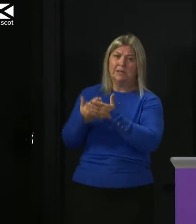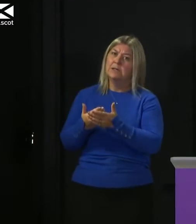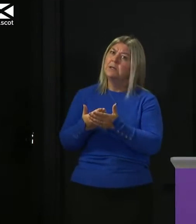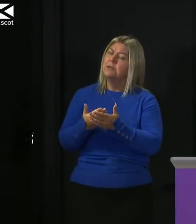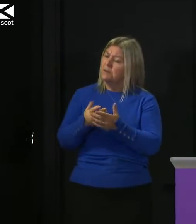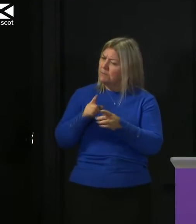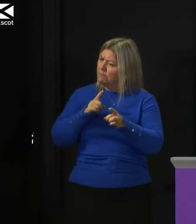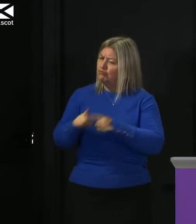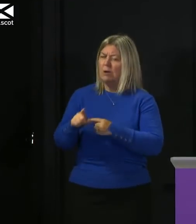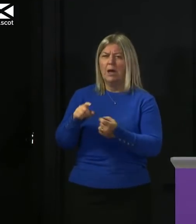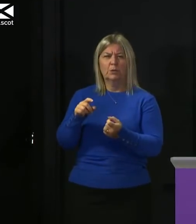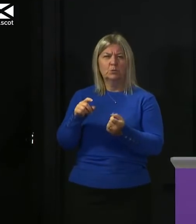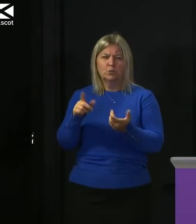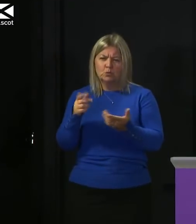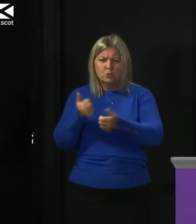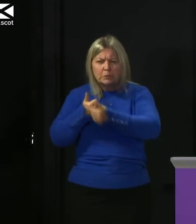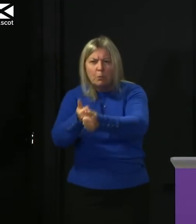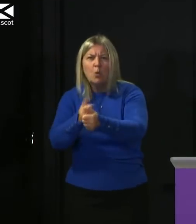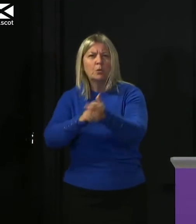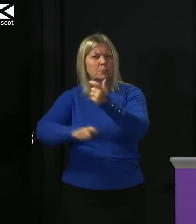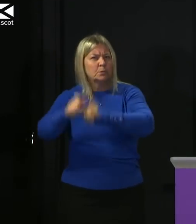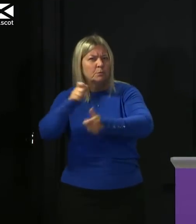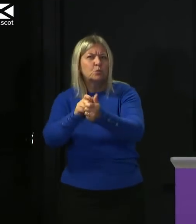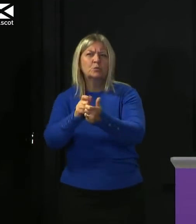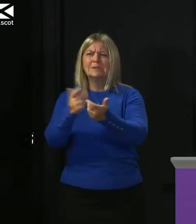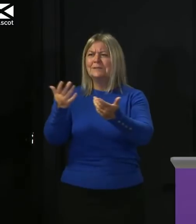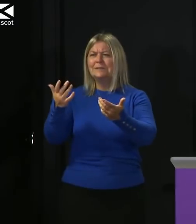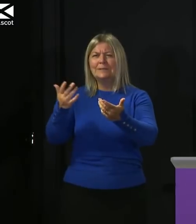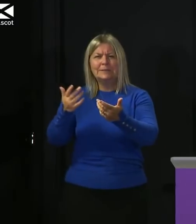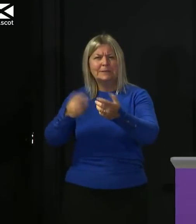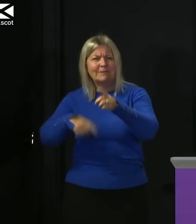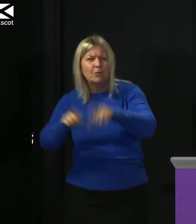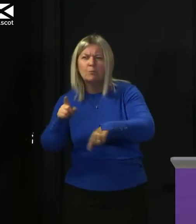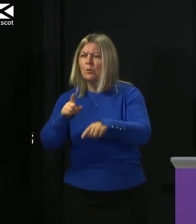public health messages and support communities in a variety of different ways, and this is a